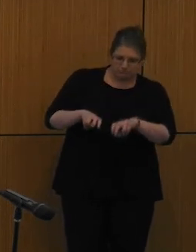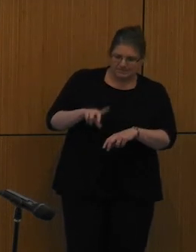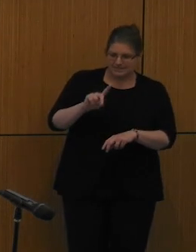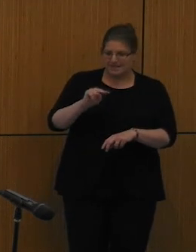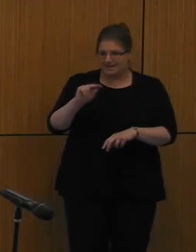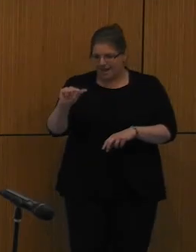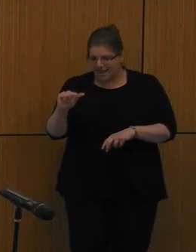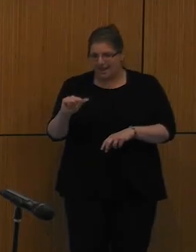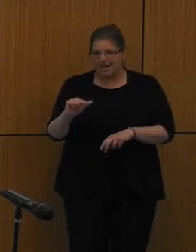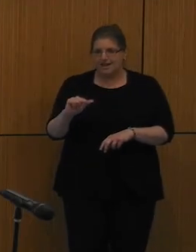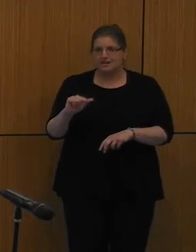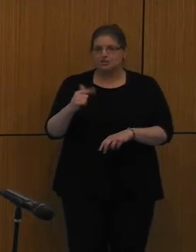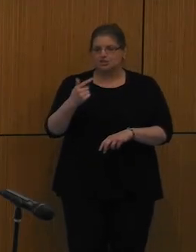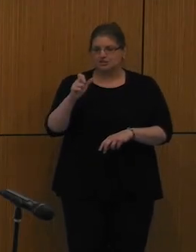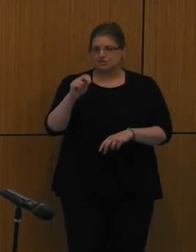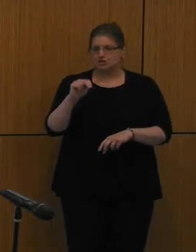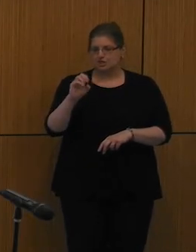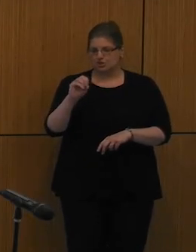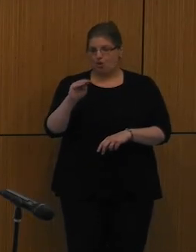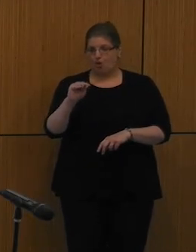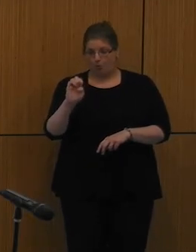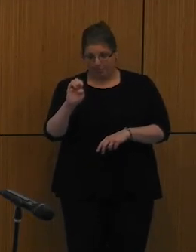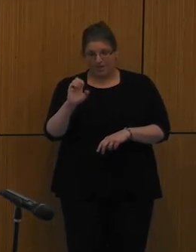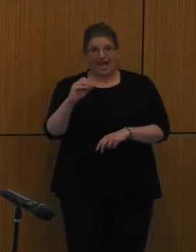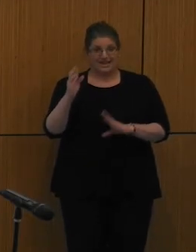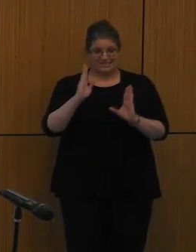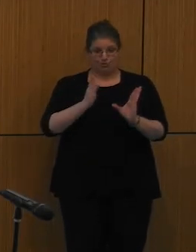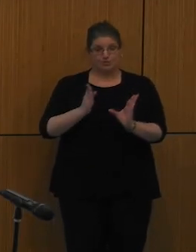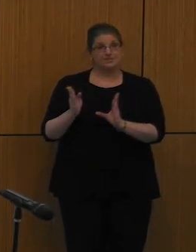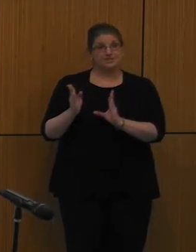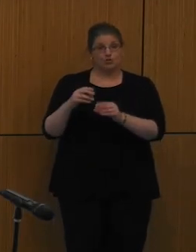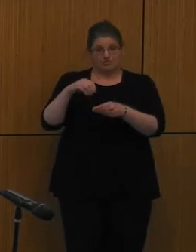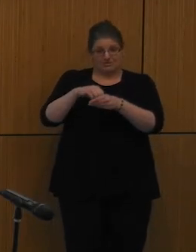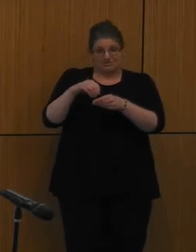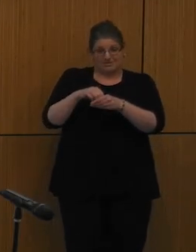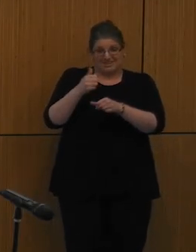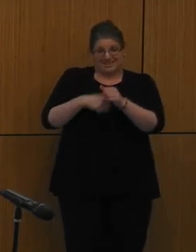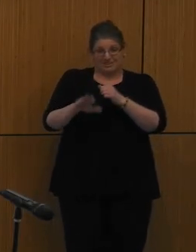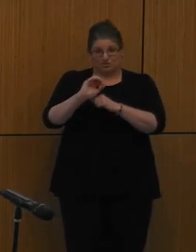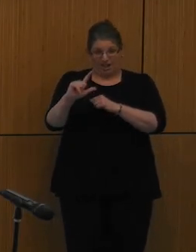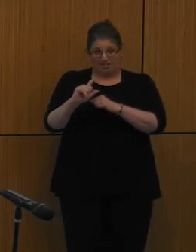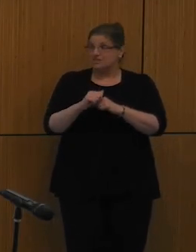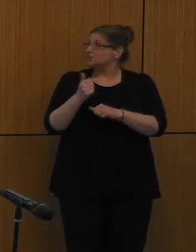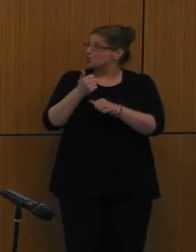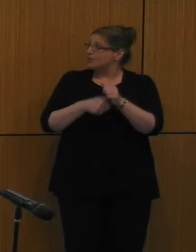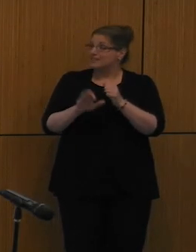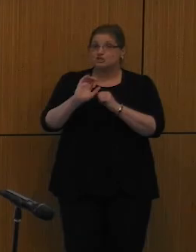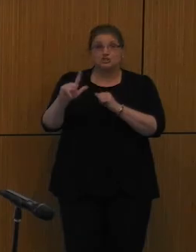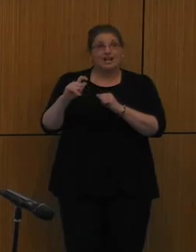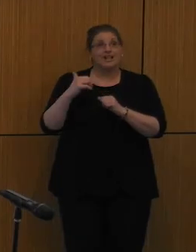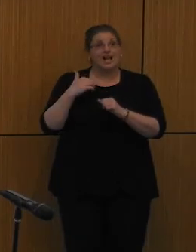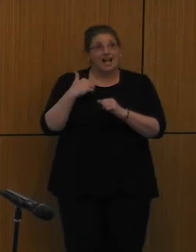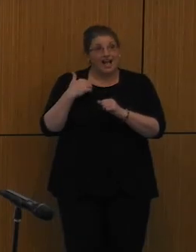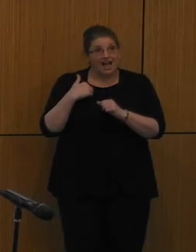or DNA sequencing of, what is inside of these cells. So each one of these cells has a genome, usually a circular genome.